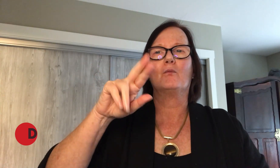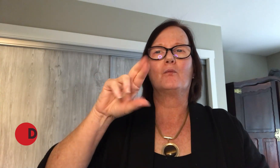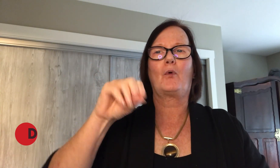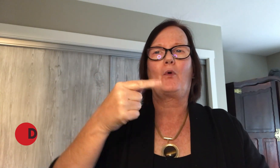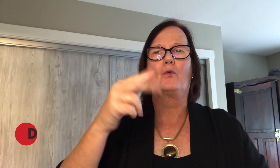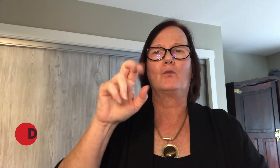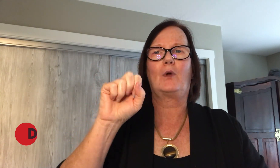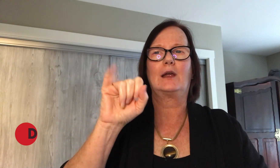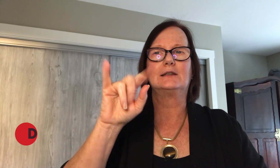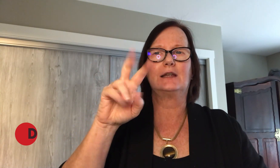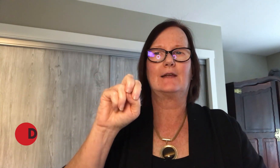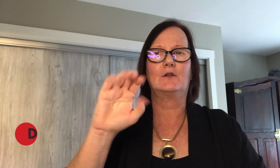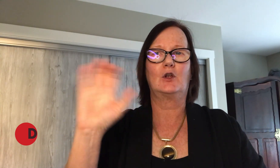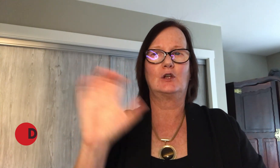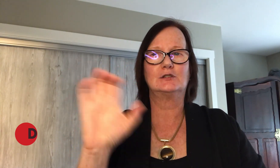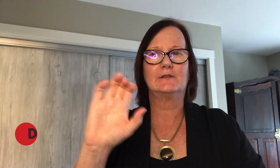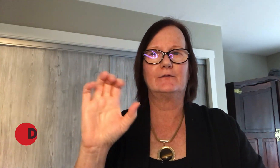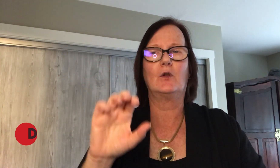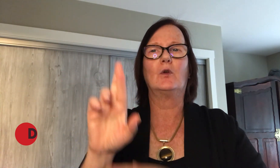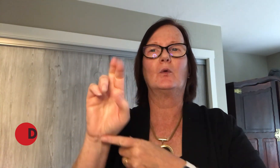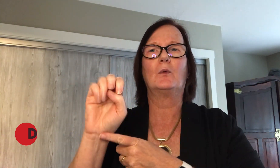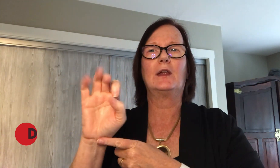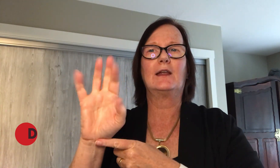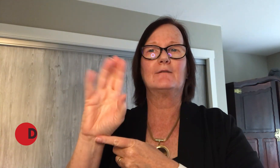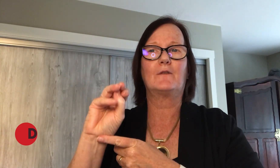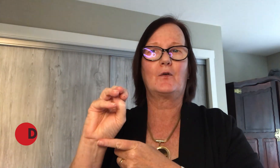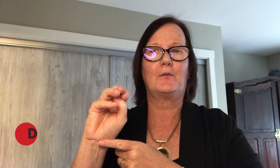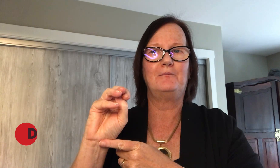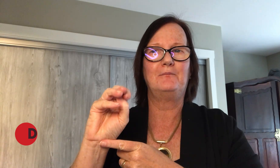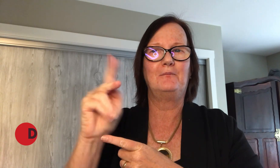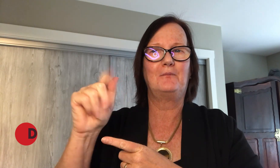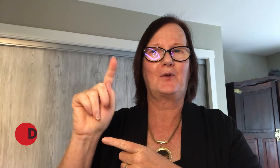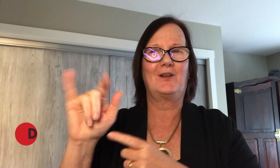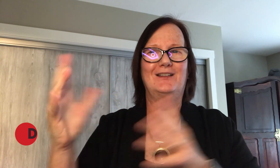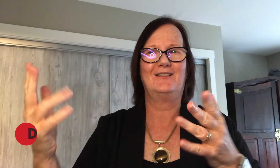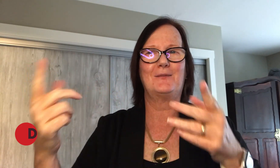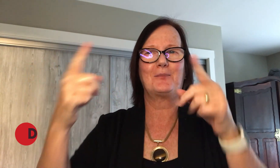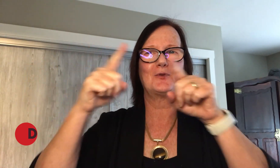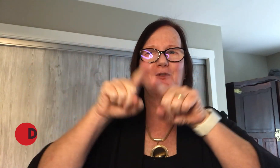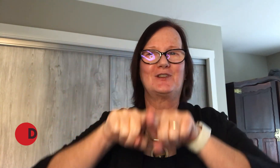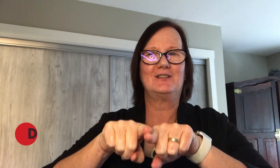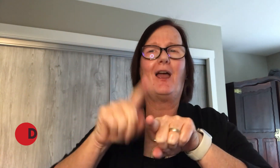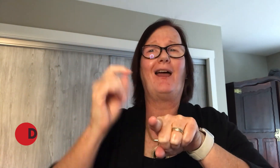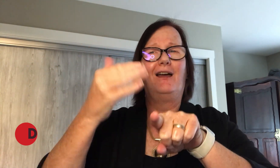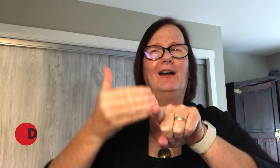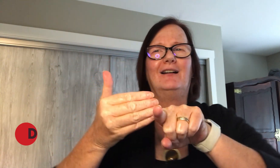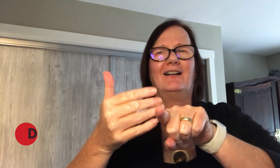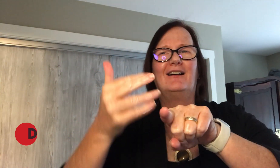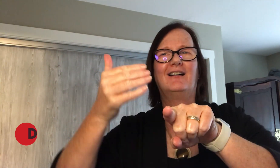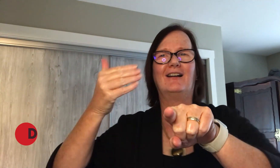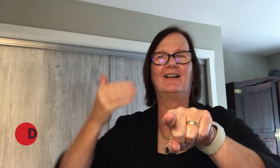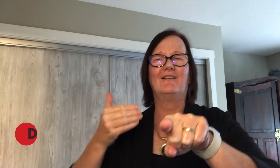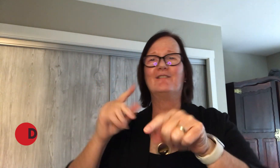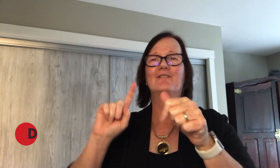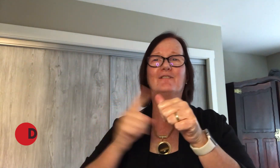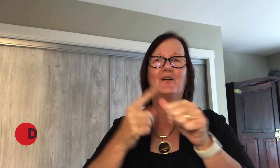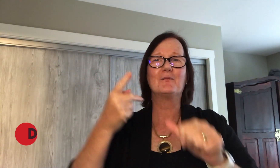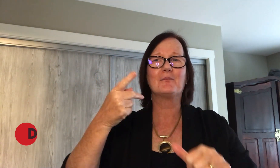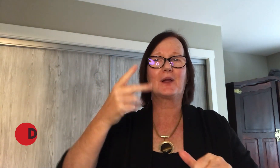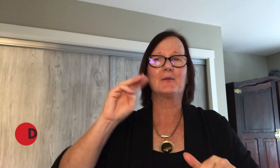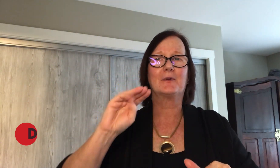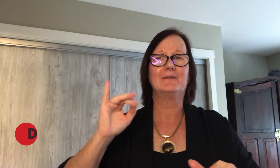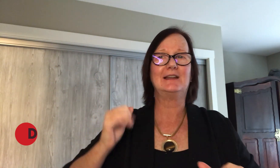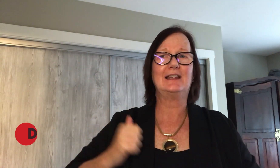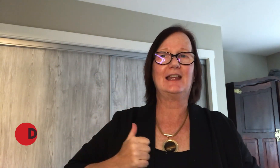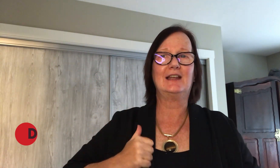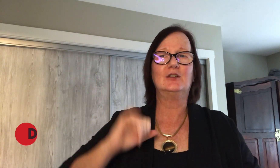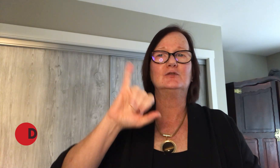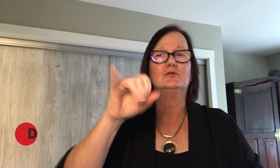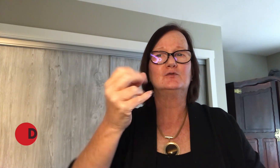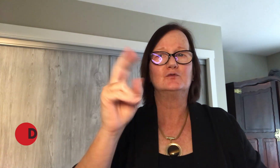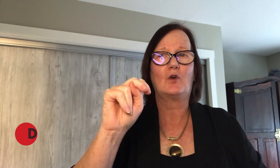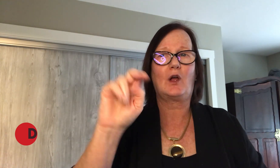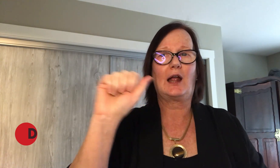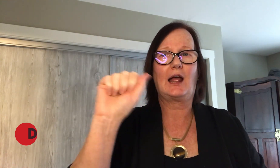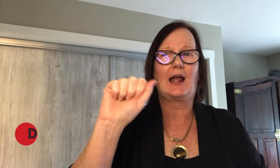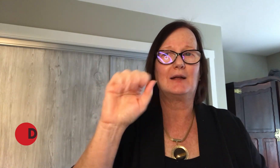Party which merged together. It goes back to the first Prime Minister of